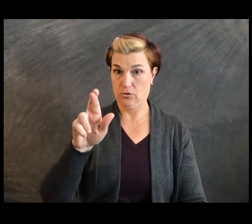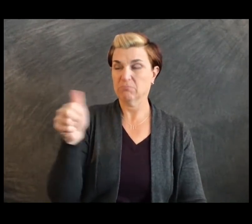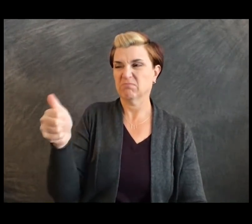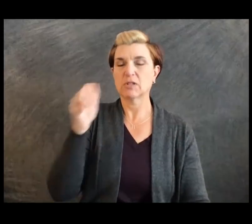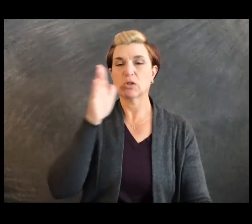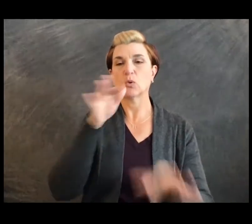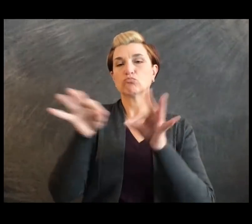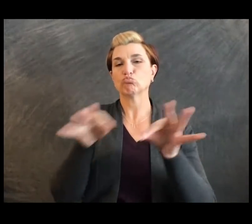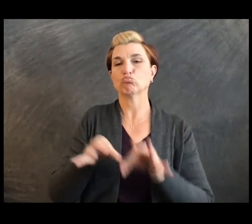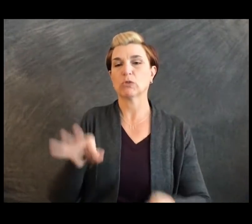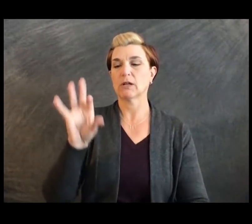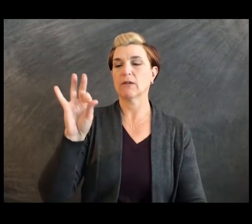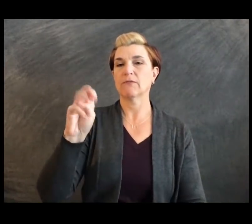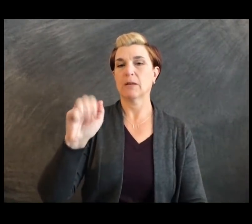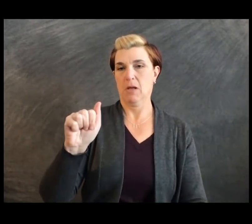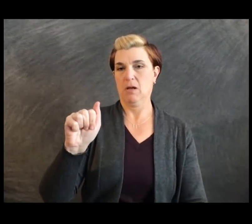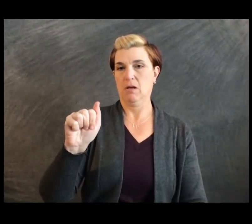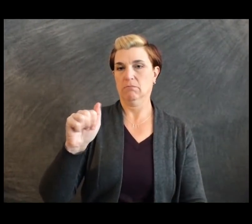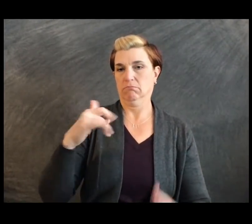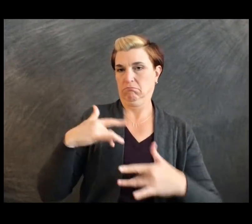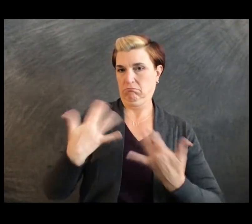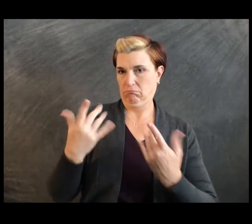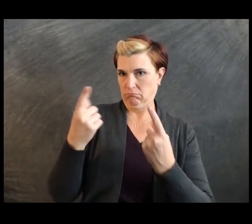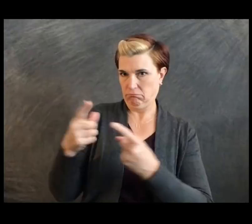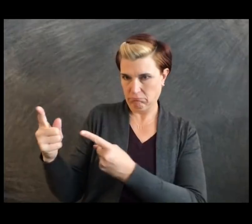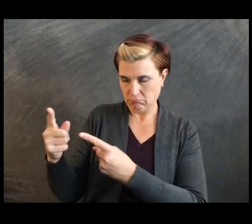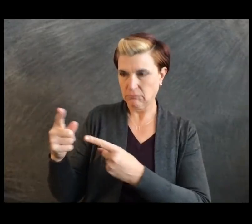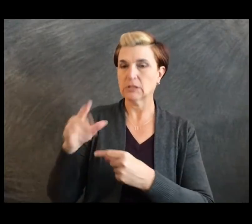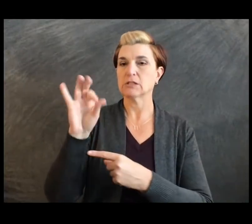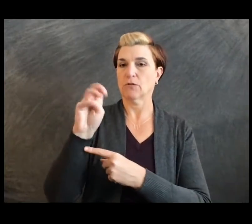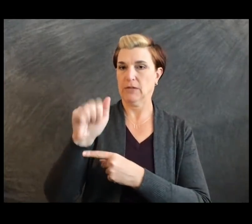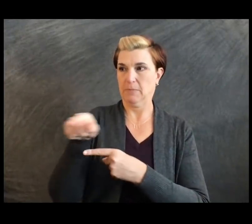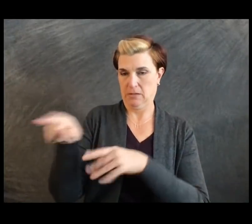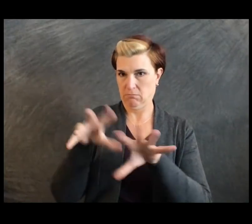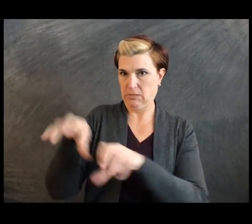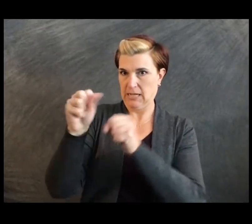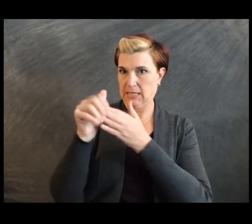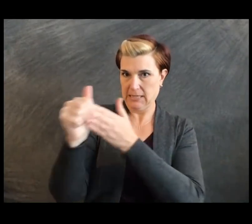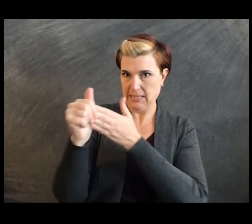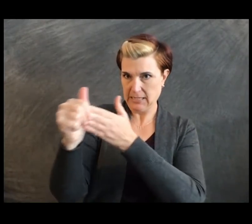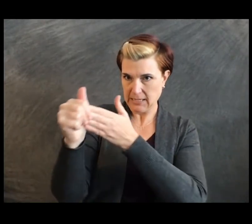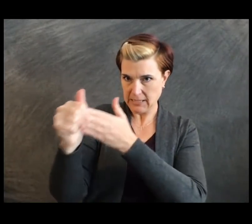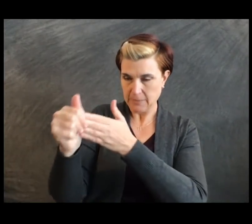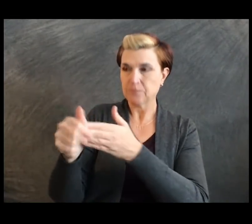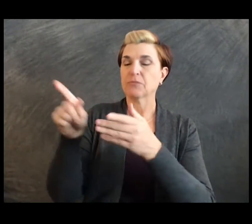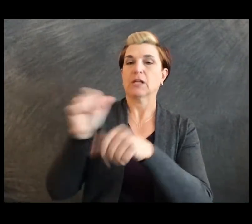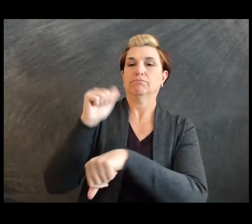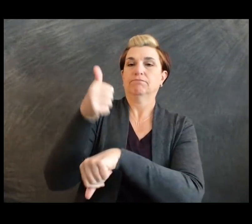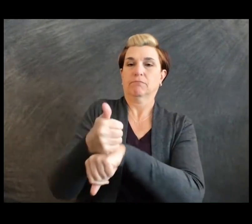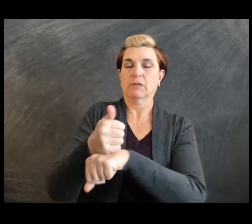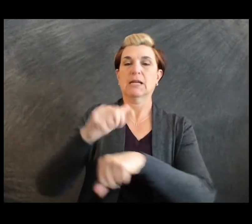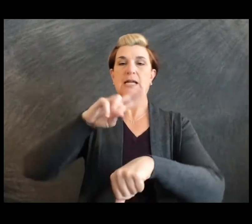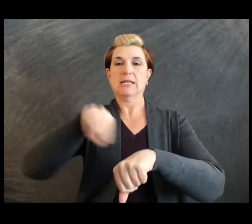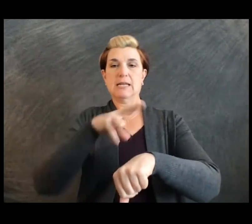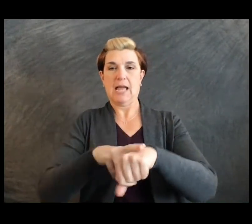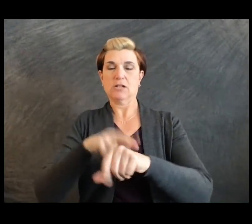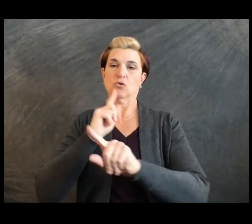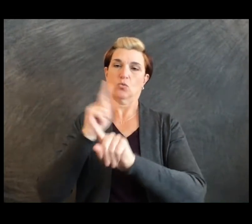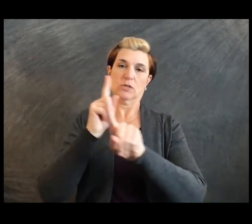emergency declaration we have FEMA in the lead stood up the National Response Coordination Center as the president said and we are working closely